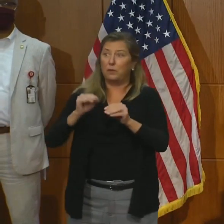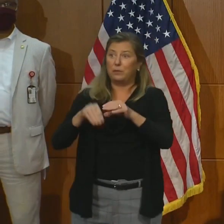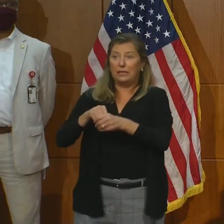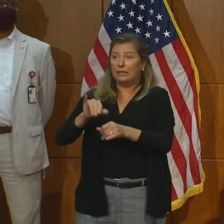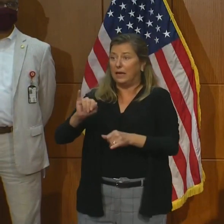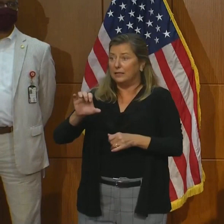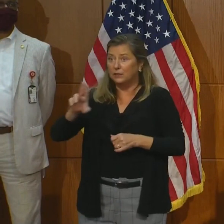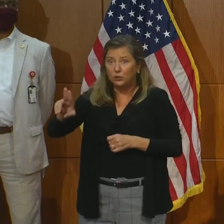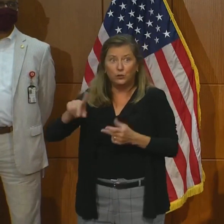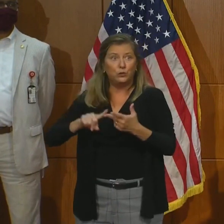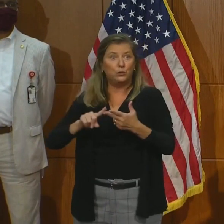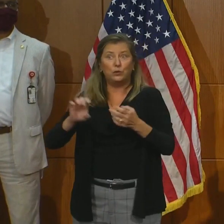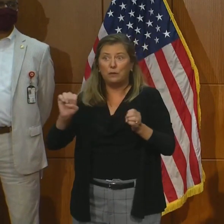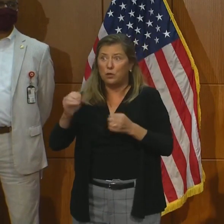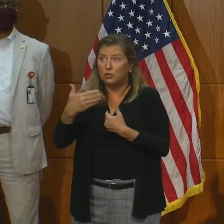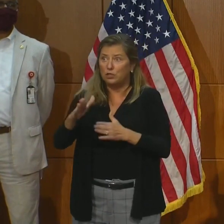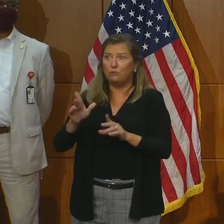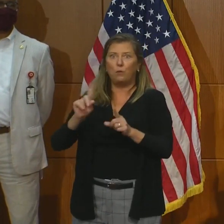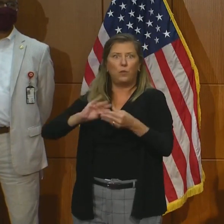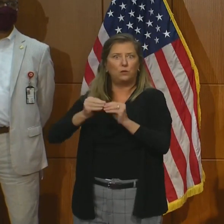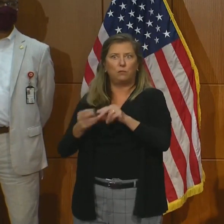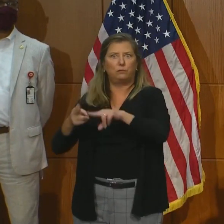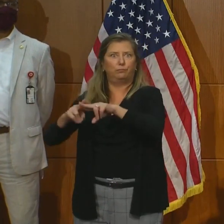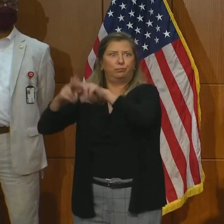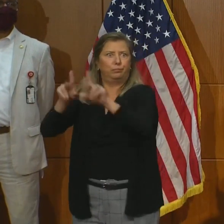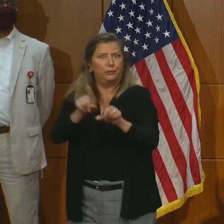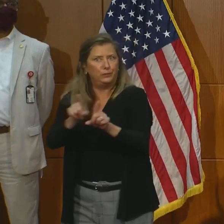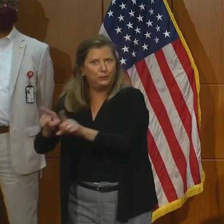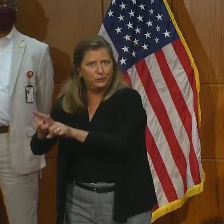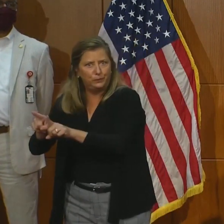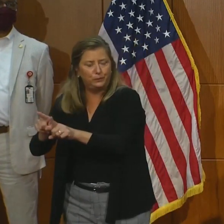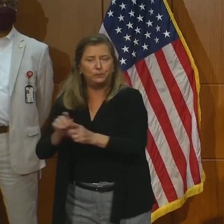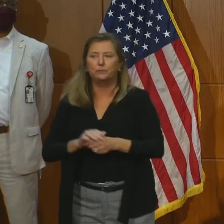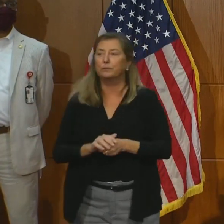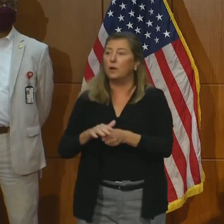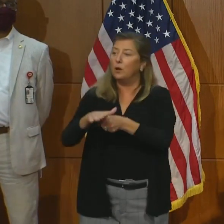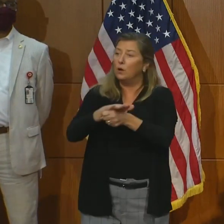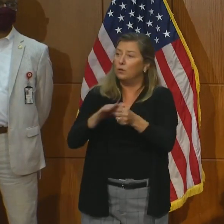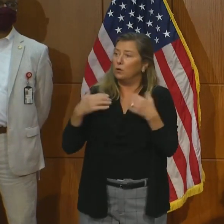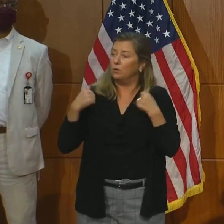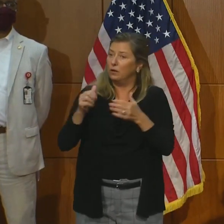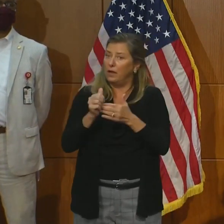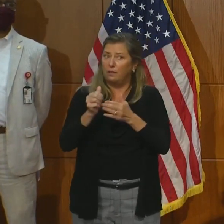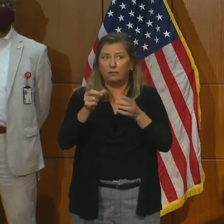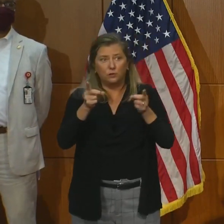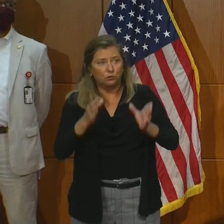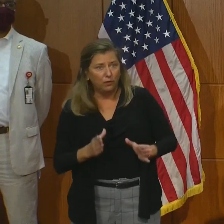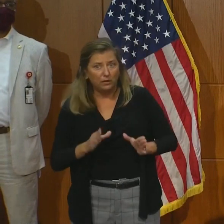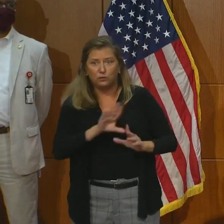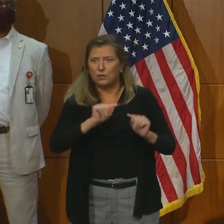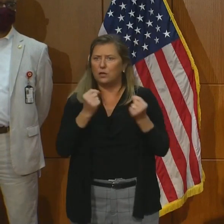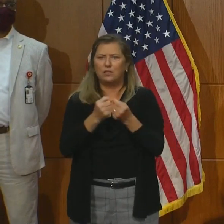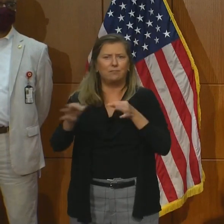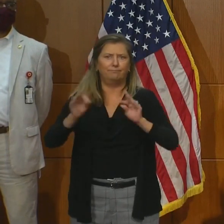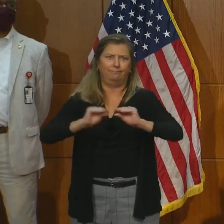6% CASE NUMBER TO ARRIVE IN AS WELL AS OUR HOSPITALIZATIONS INTENSIVE CARE AND EMERGENCY